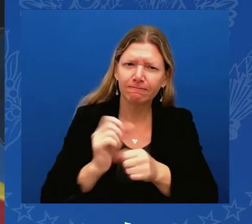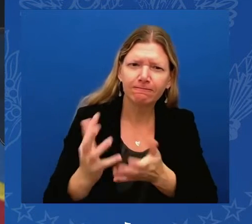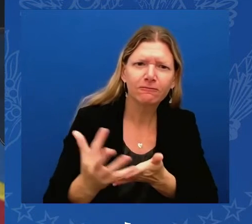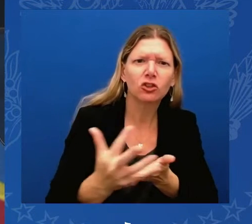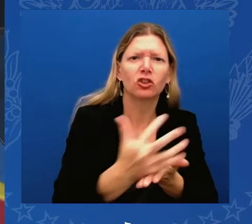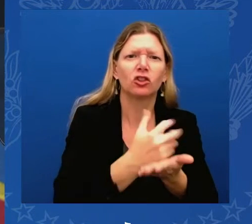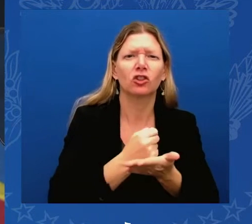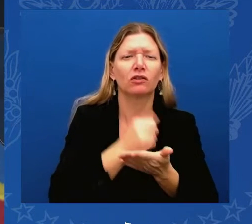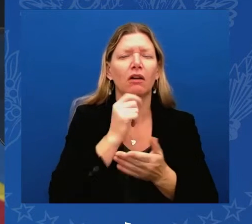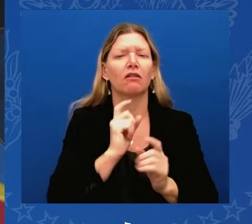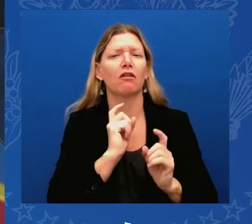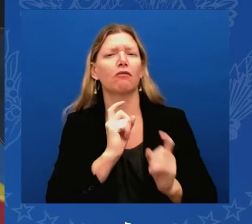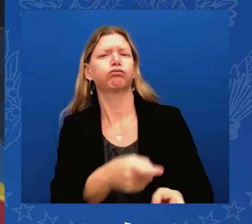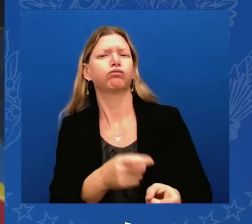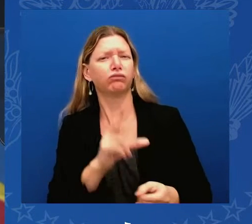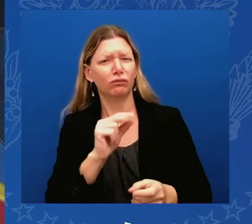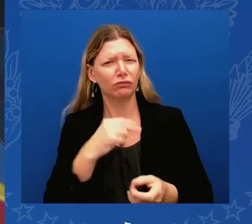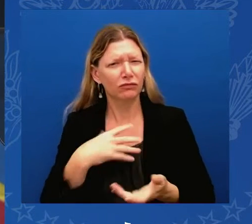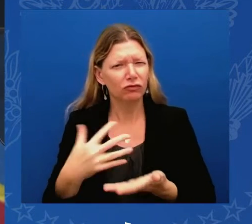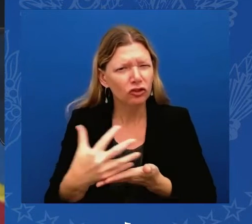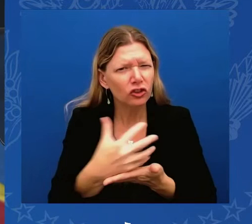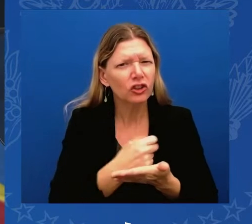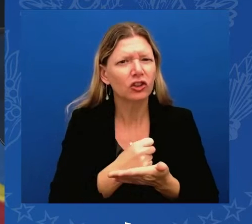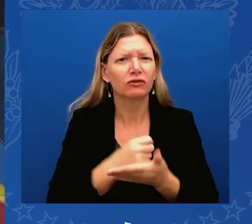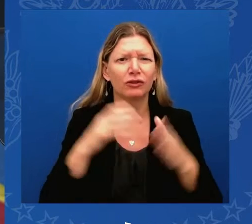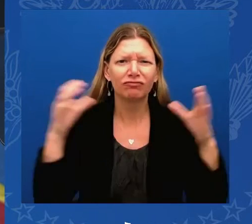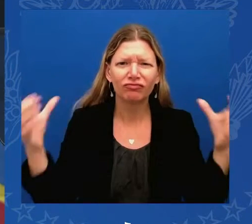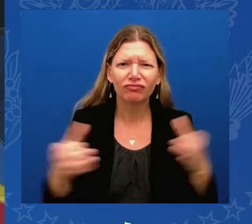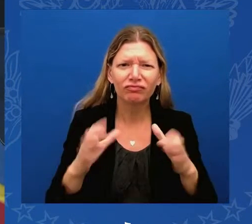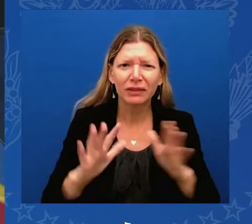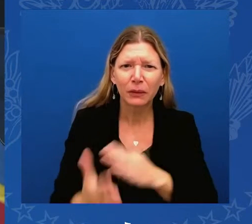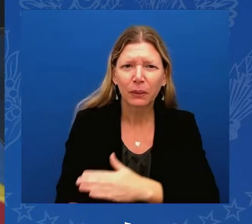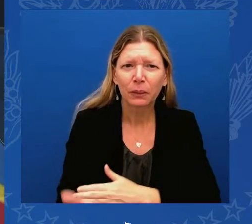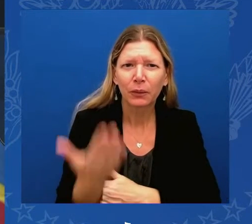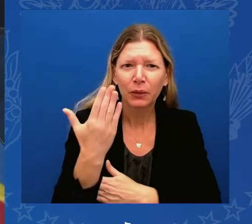There would be a reflection about resurrection and redemption.